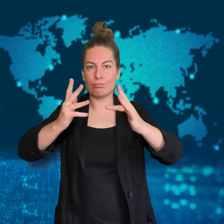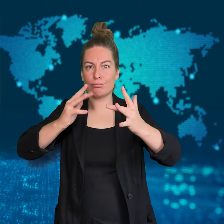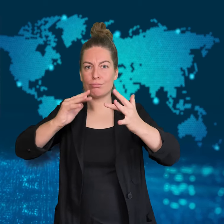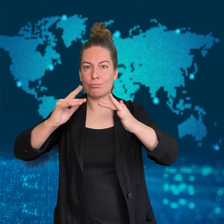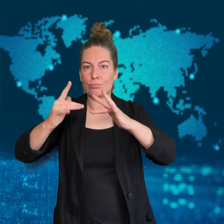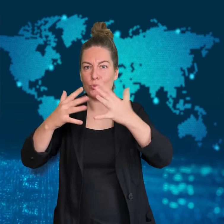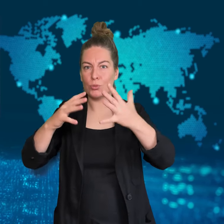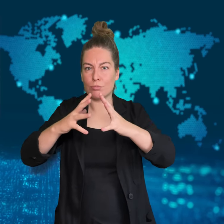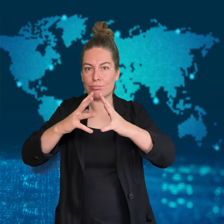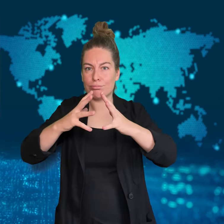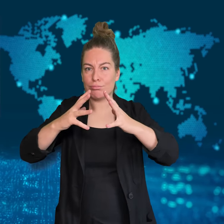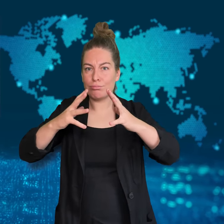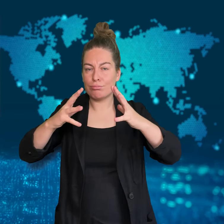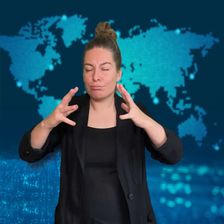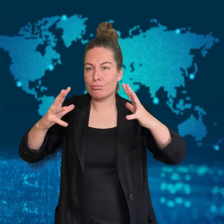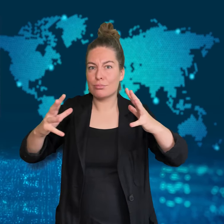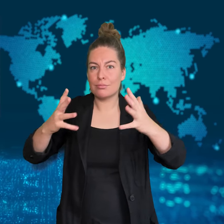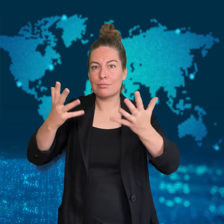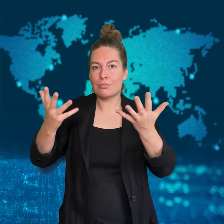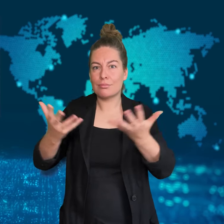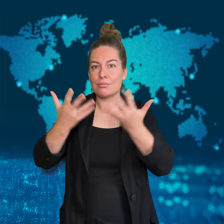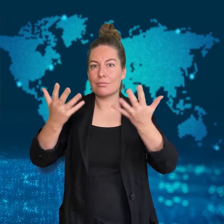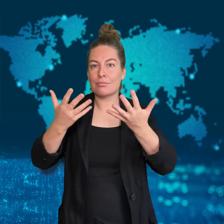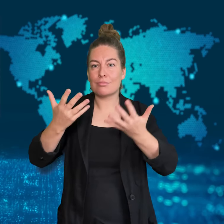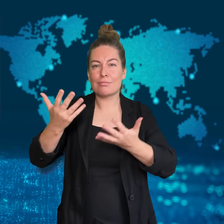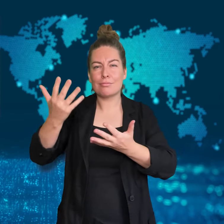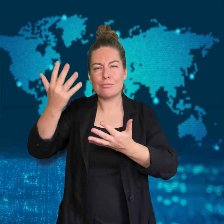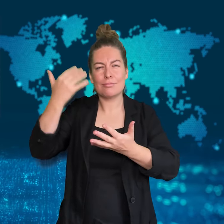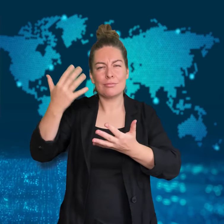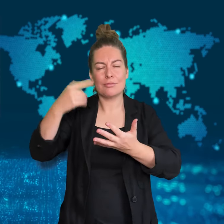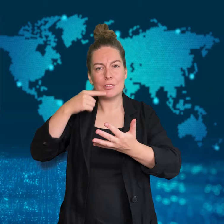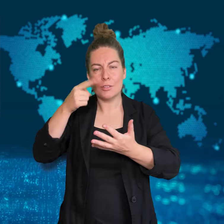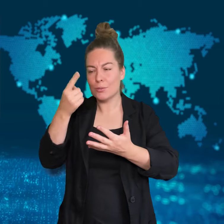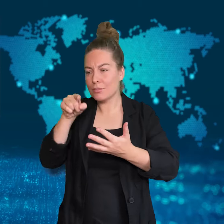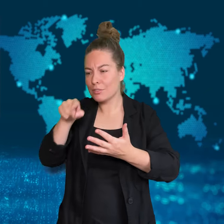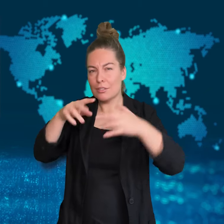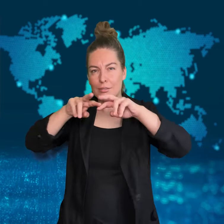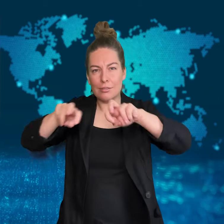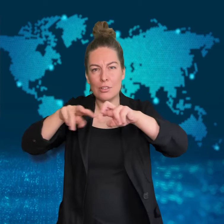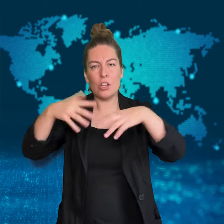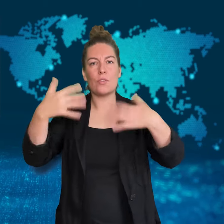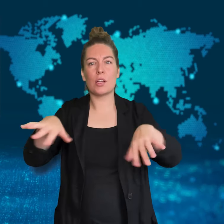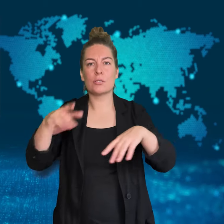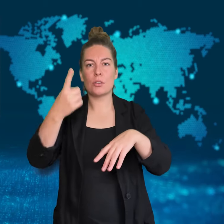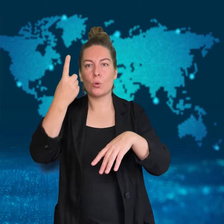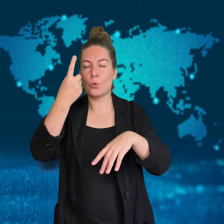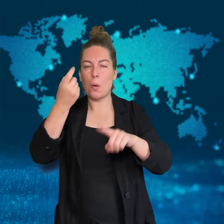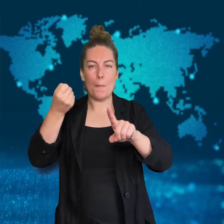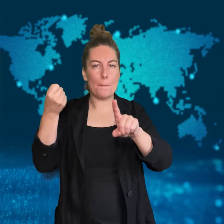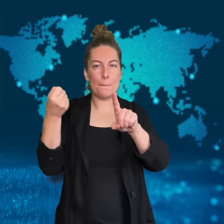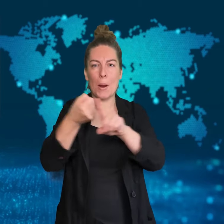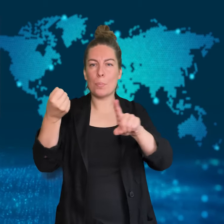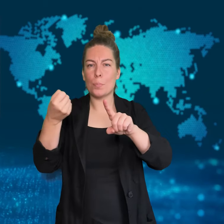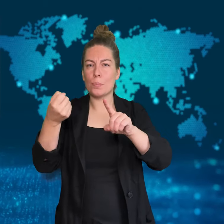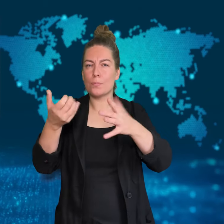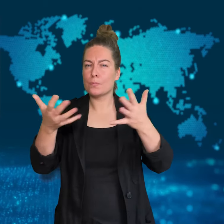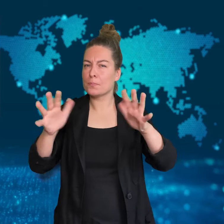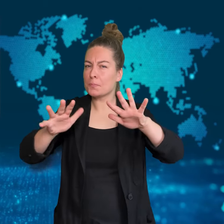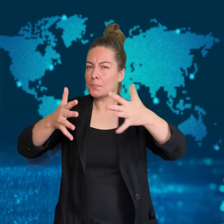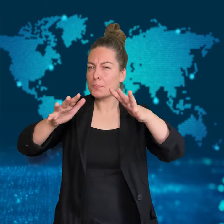and growing while rock bodies were colliding in space.